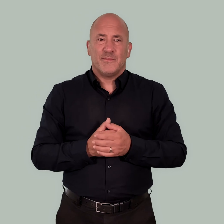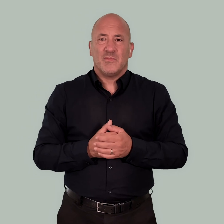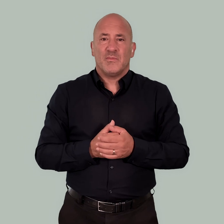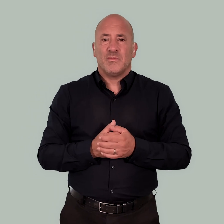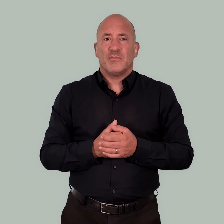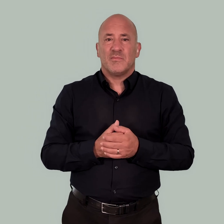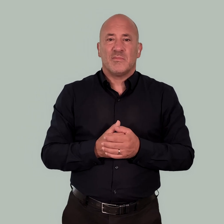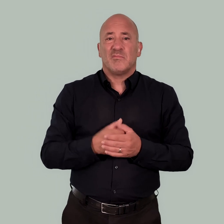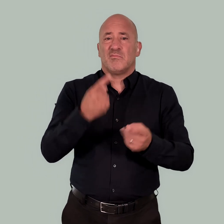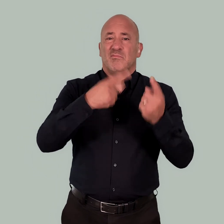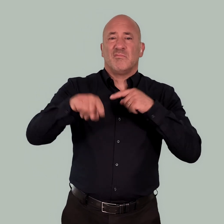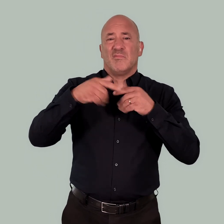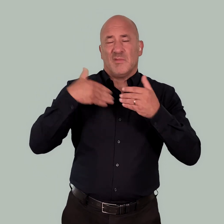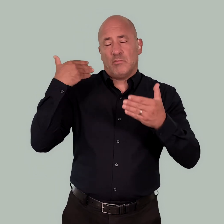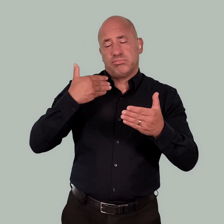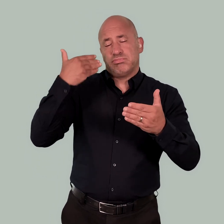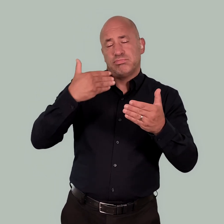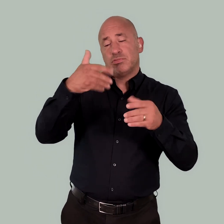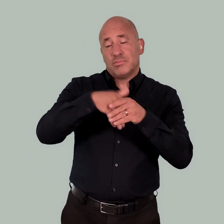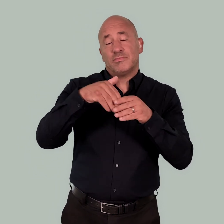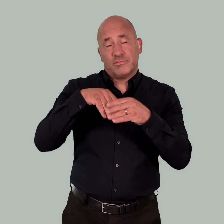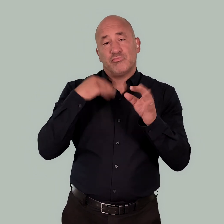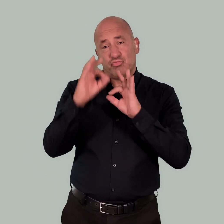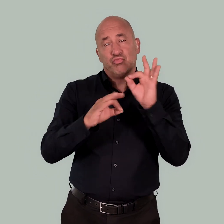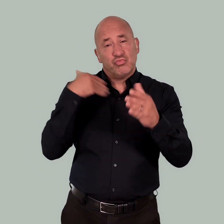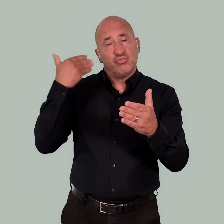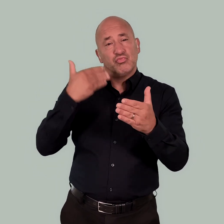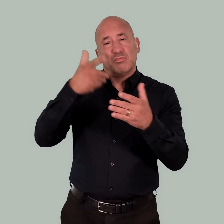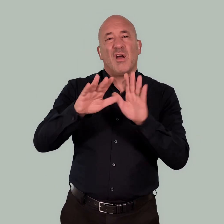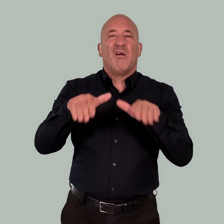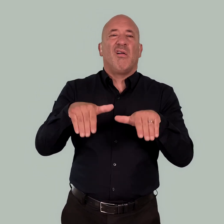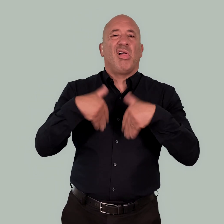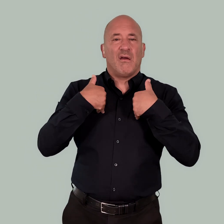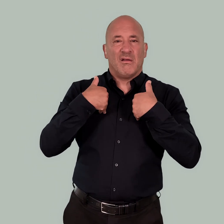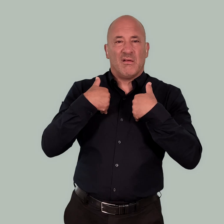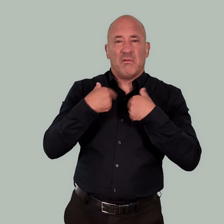Participants may cease to take part in the longitudinal study over time,